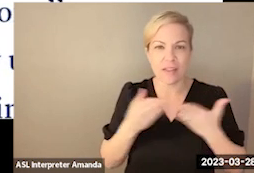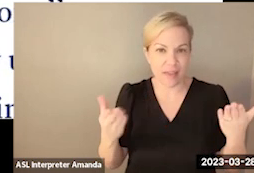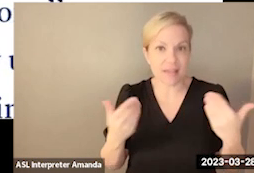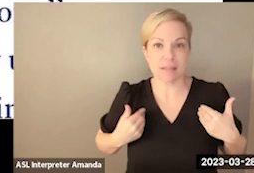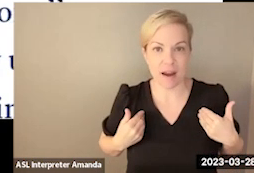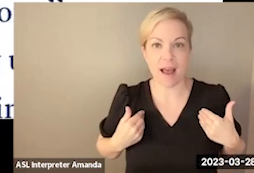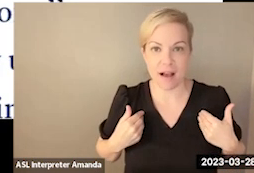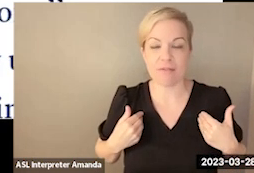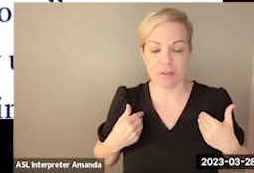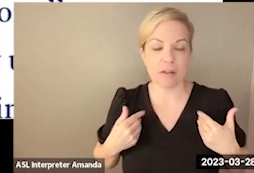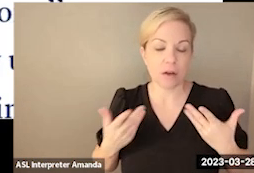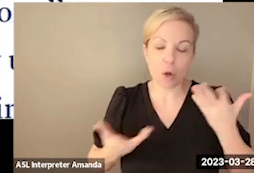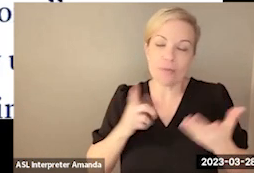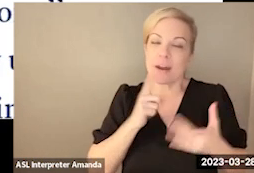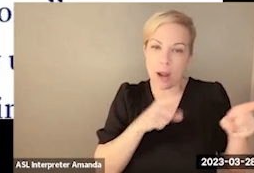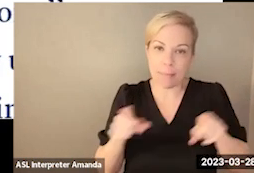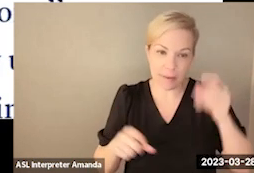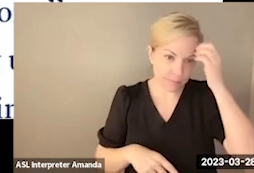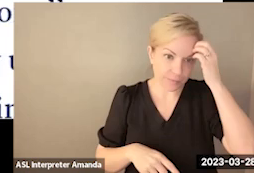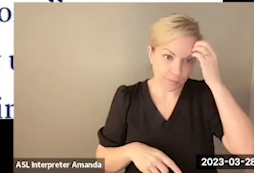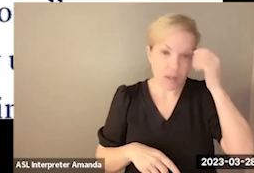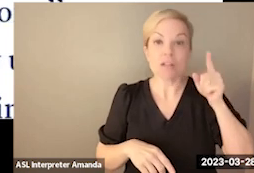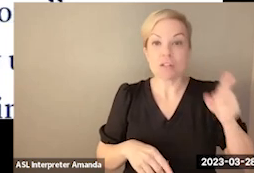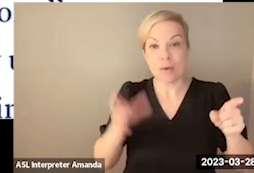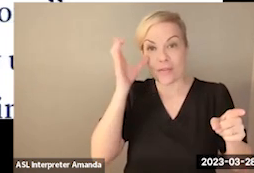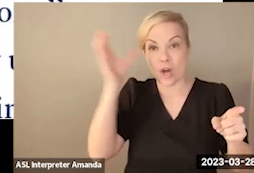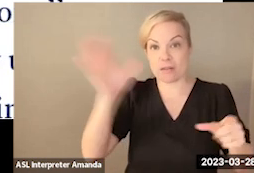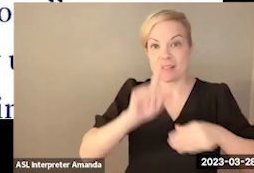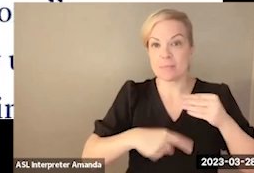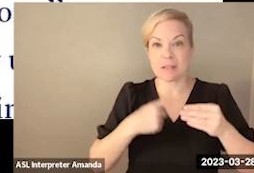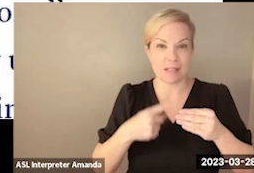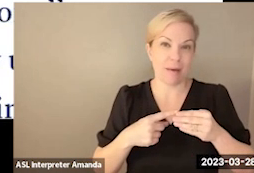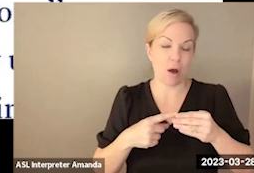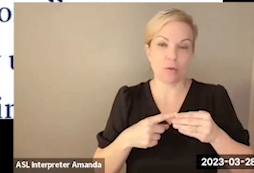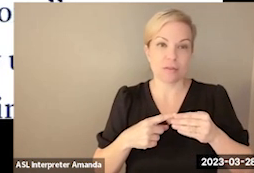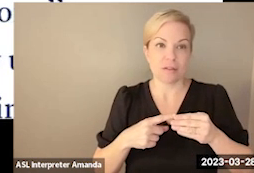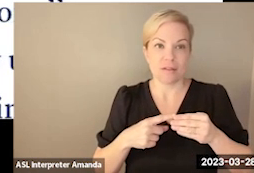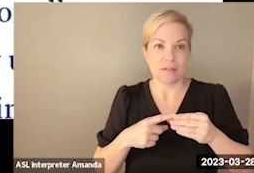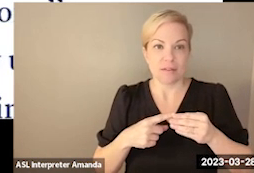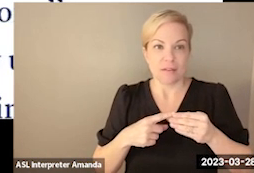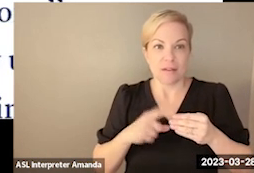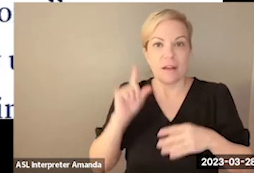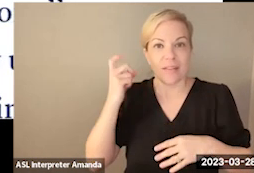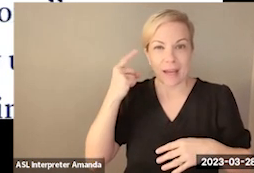Debbie Stine, Science & Technology Policy Academy: happening. So the concept here is this whole government, equity, agenda. So if you go, and there's like a whole web page on this.